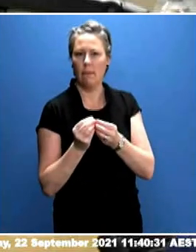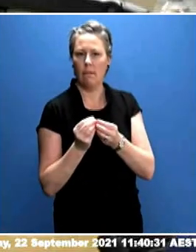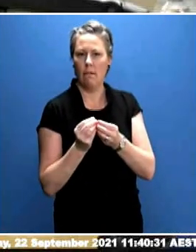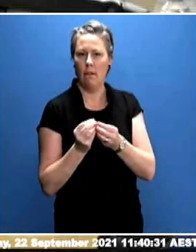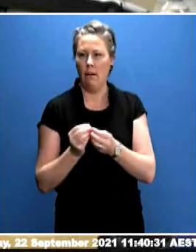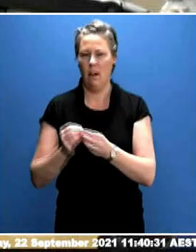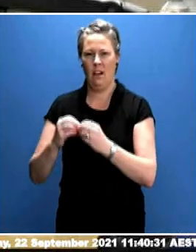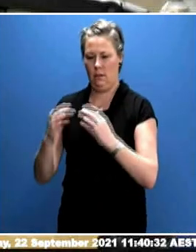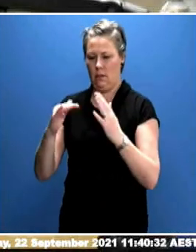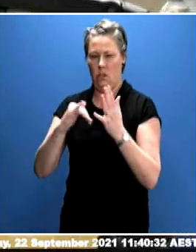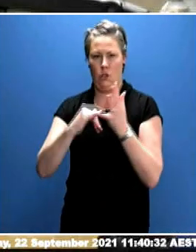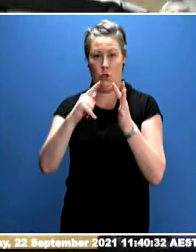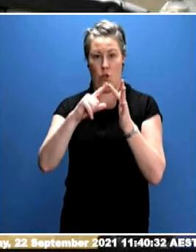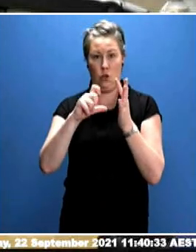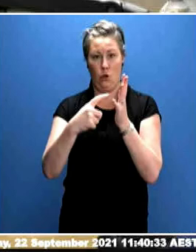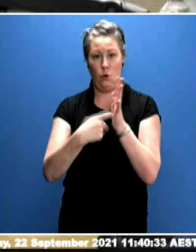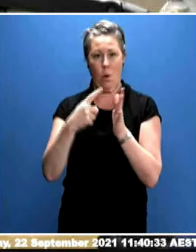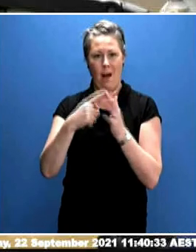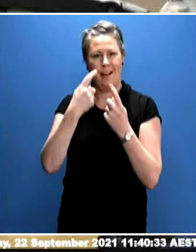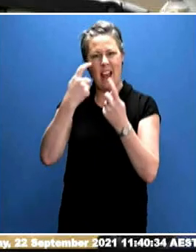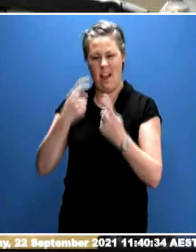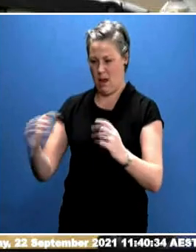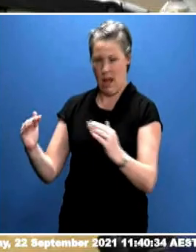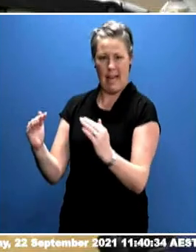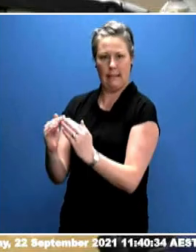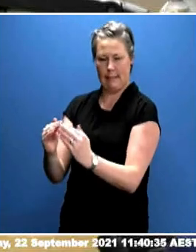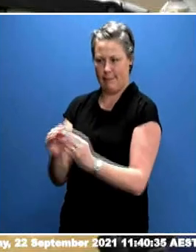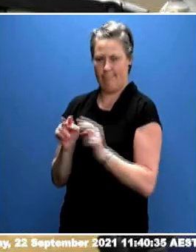the Secure Care facility in Western Australia and your role in that.